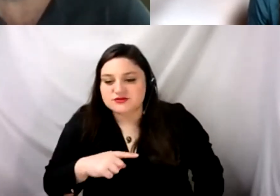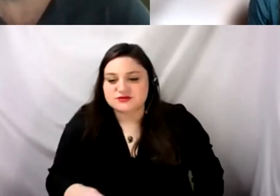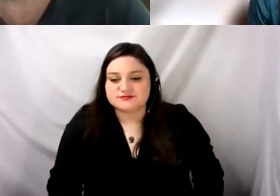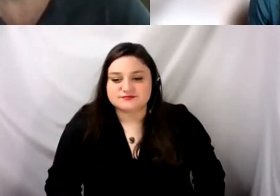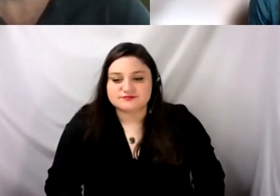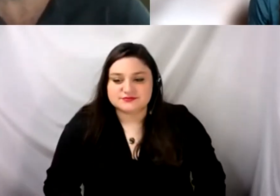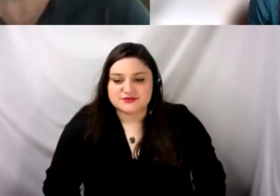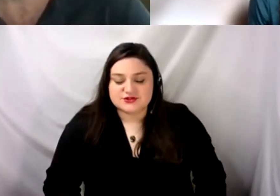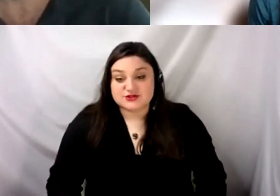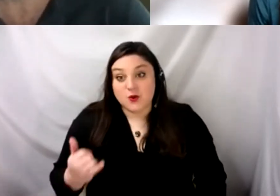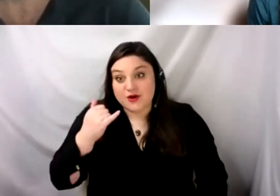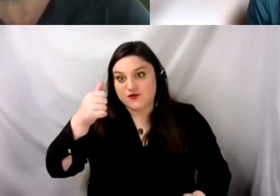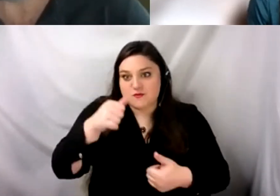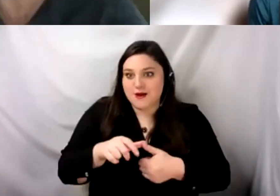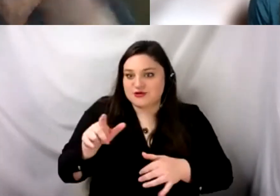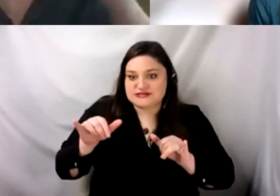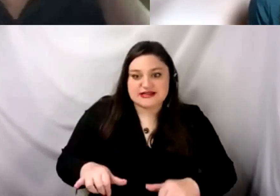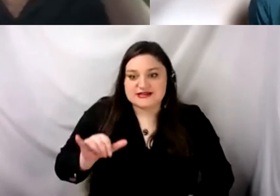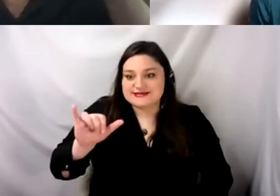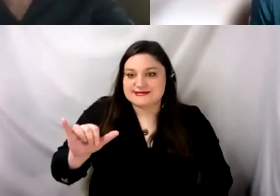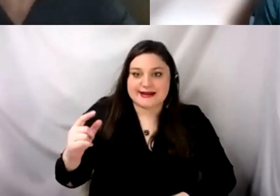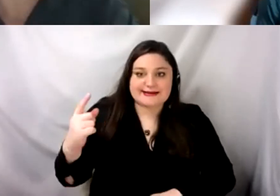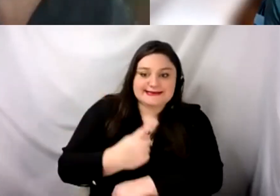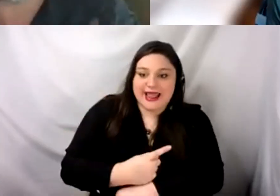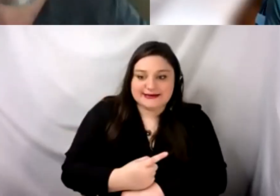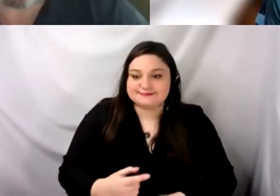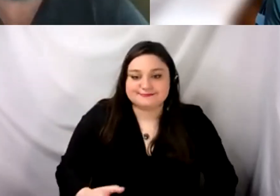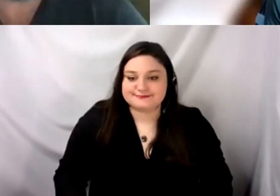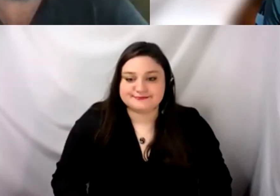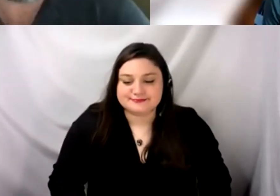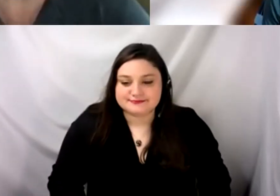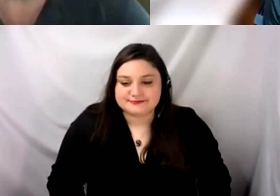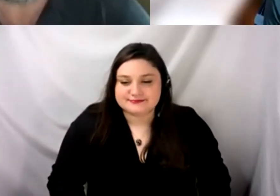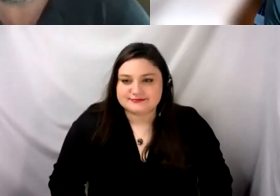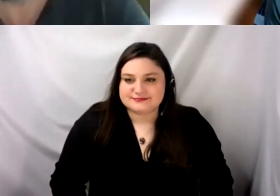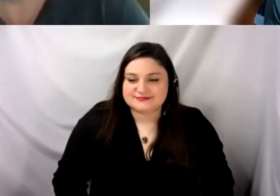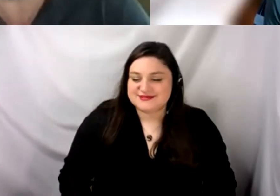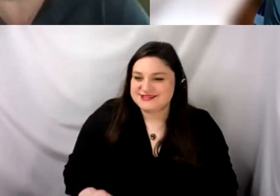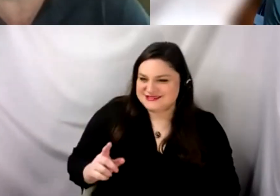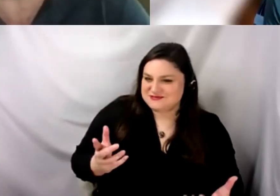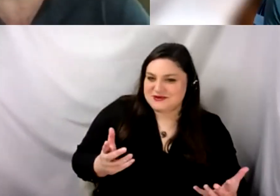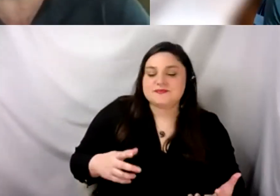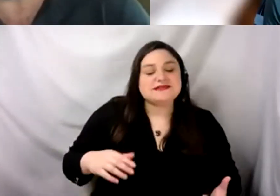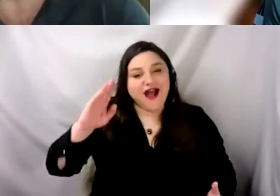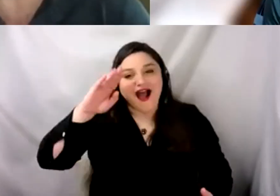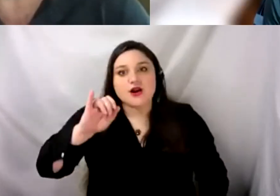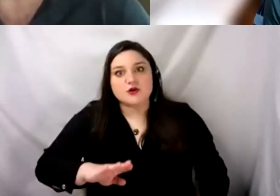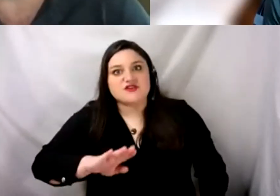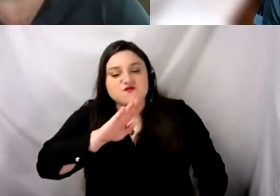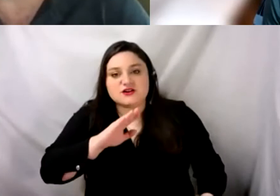frustrating not to have a horizon. After a year of so much turmoil.